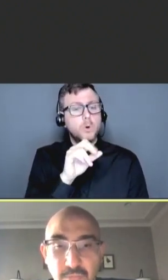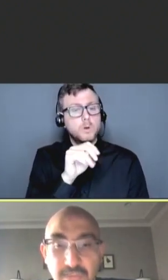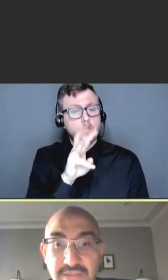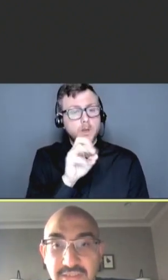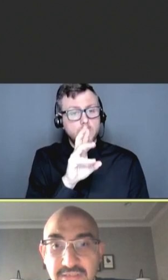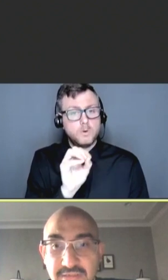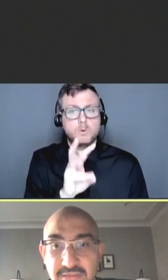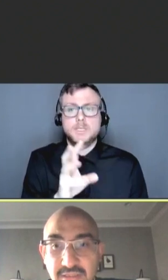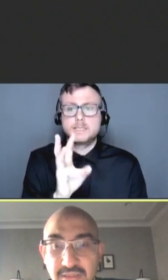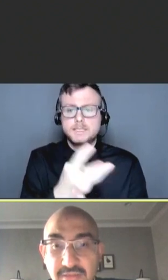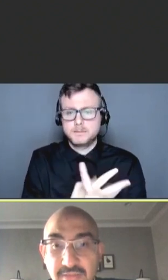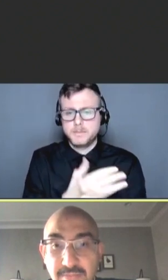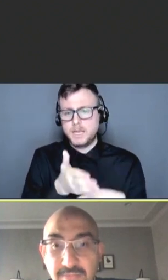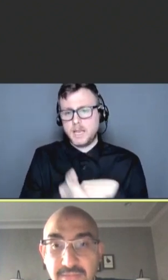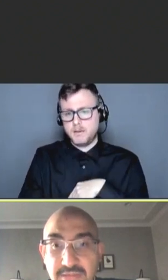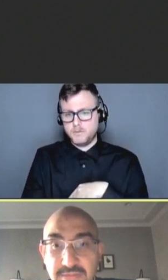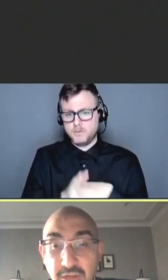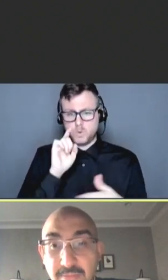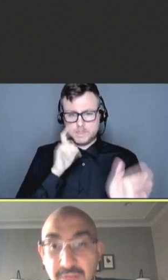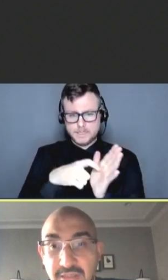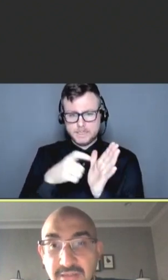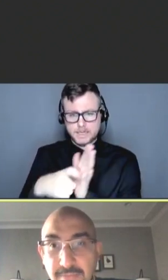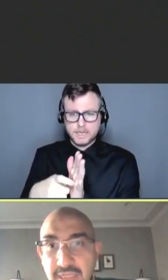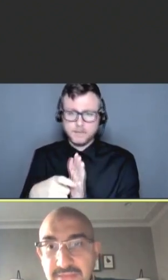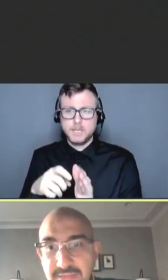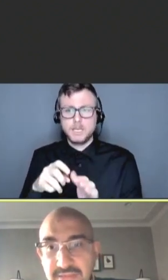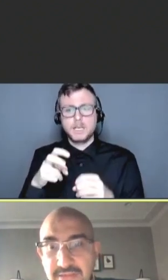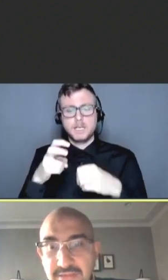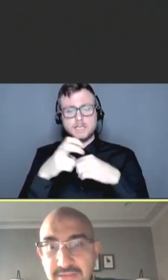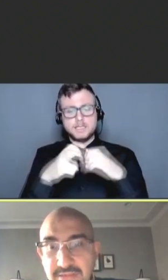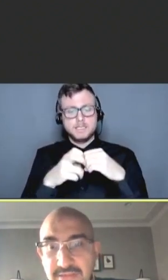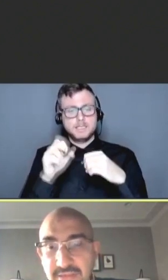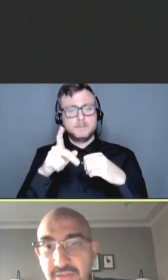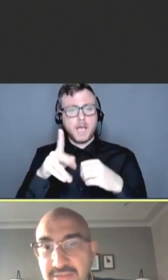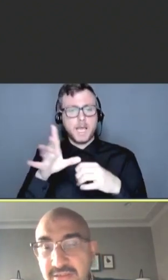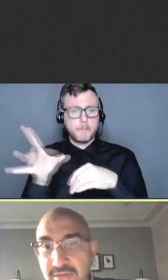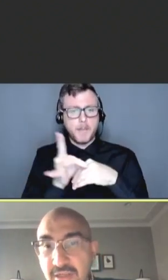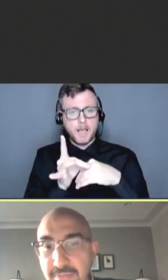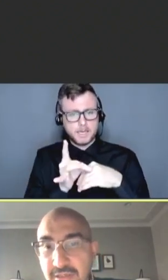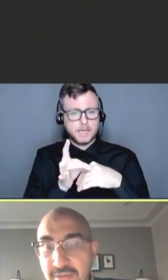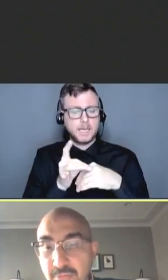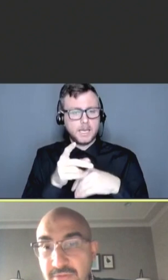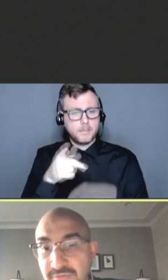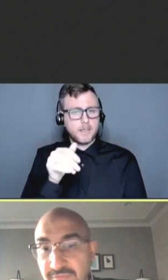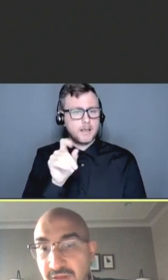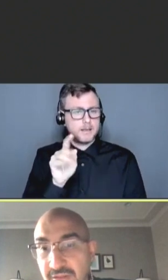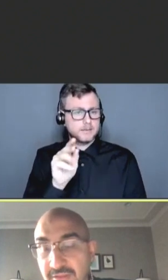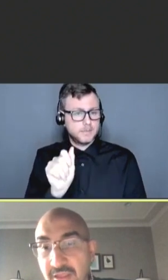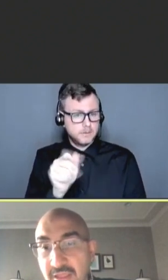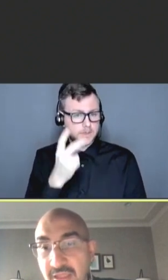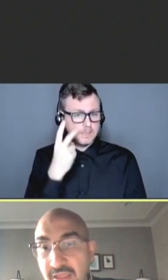we detected spike binding plasma cells. And you can see in the right panel quantified